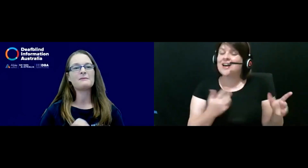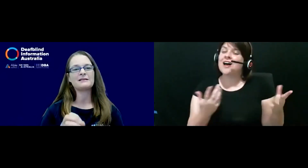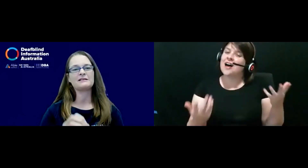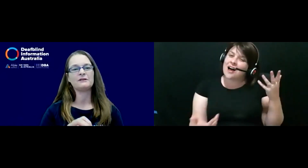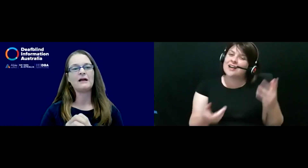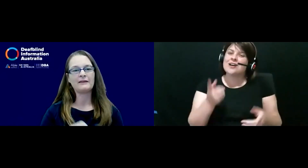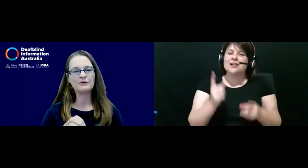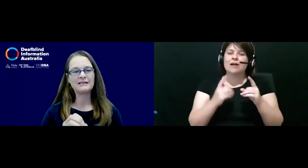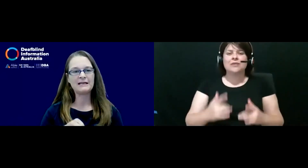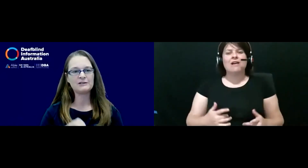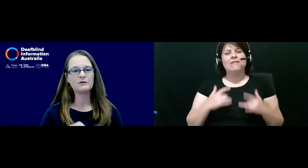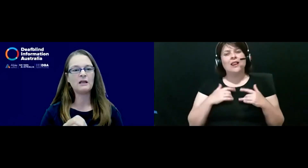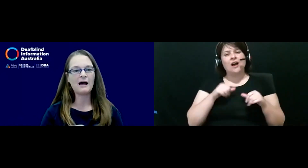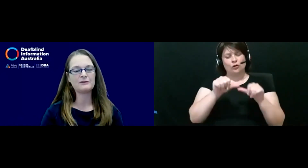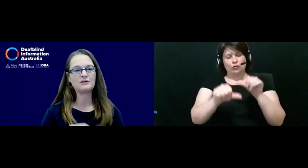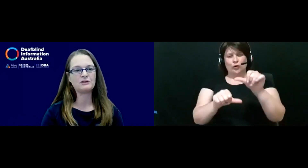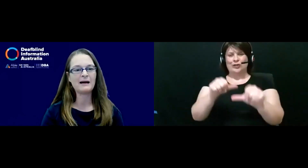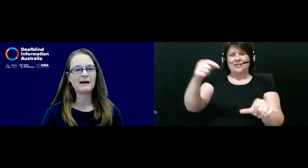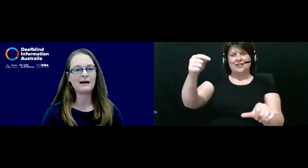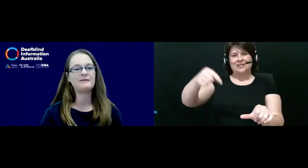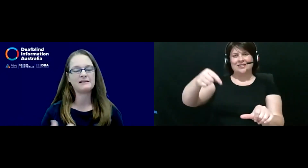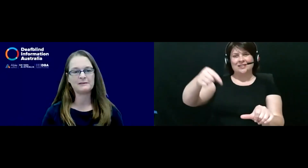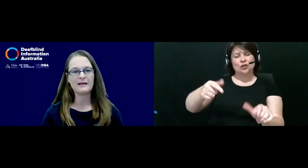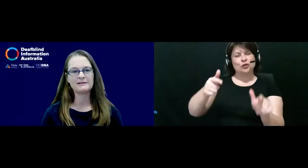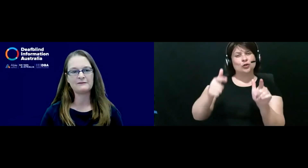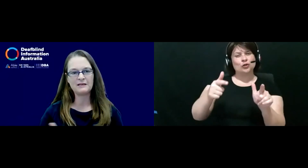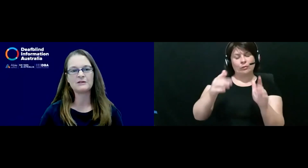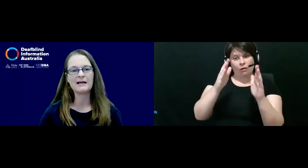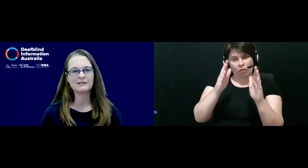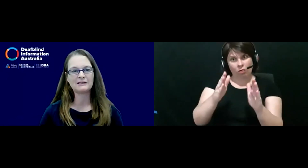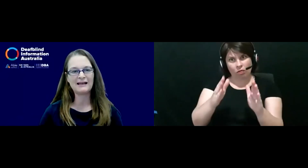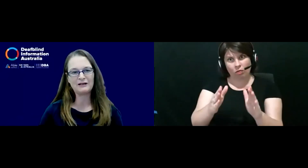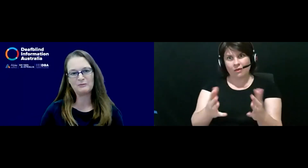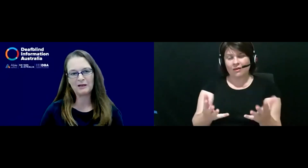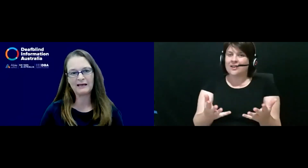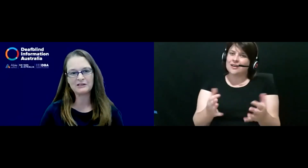just feel like the routine is relied on too much at the expense of interaction and communication.